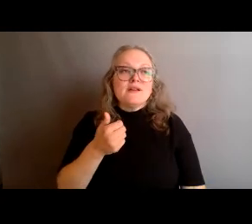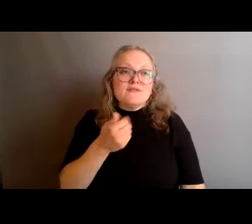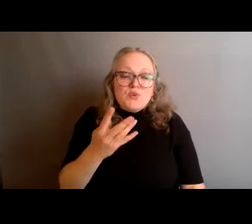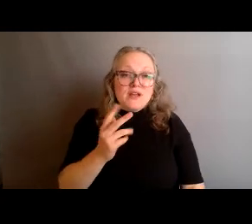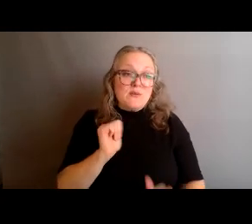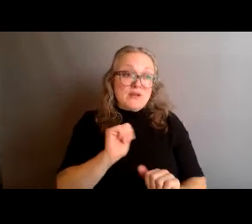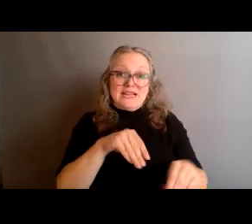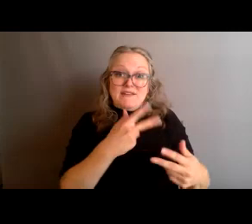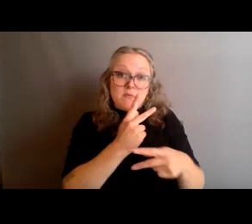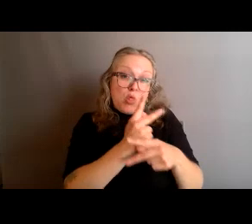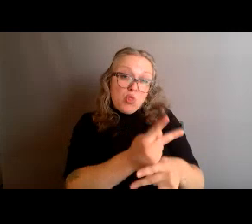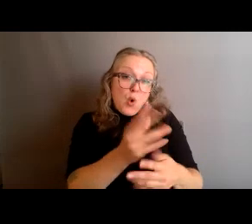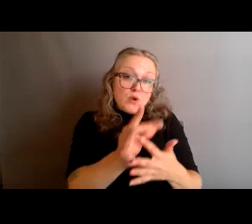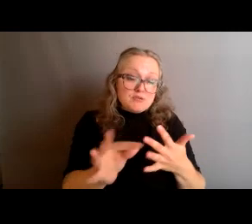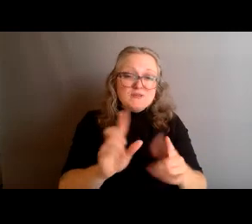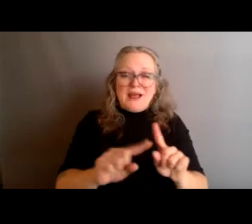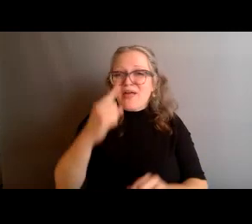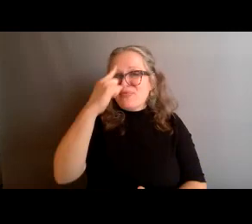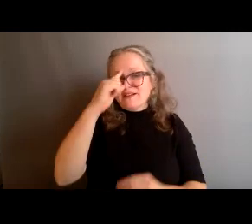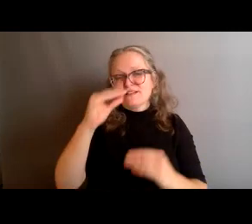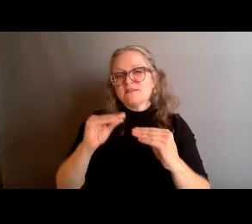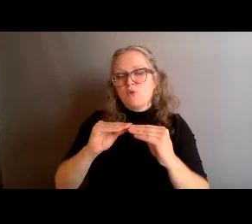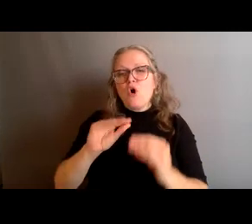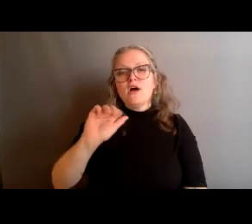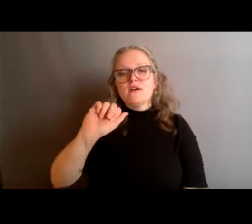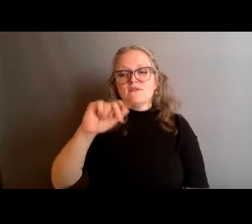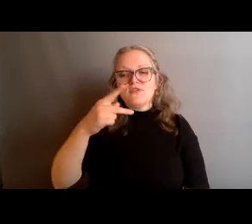there's the I think it's the Appalachian Assisted Technology Loan program where.